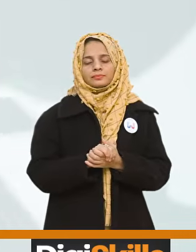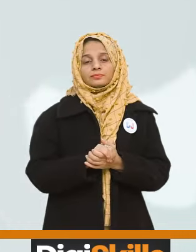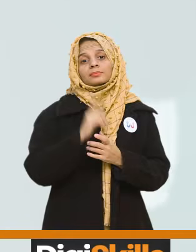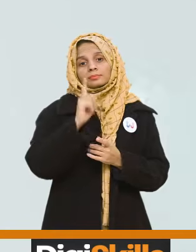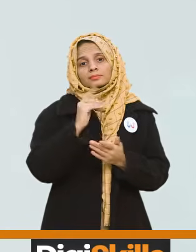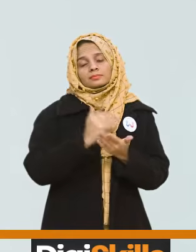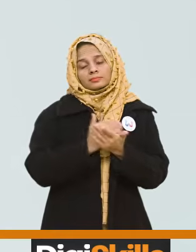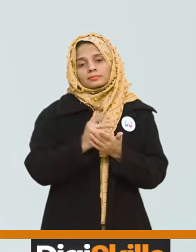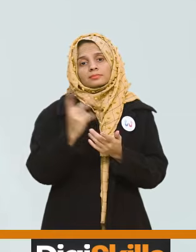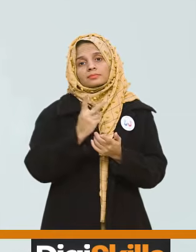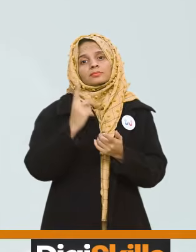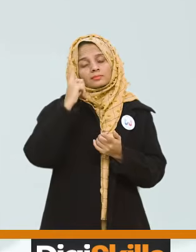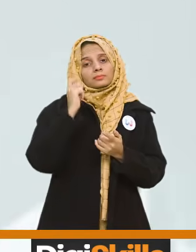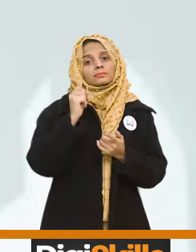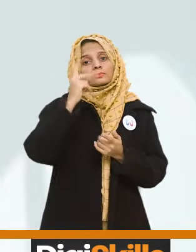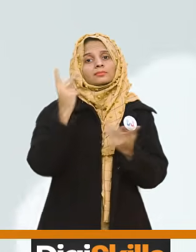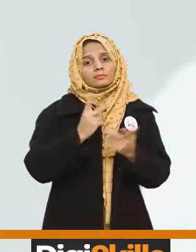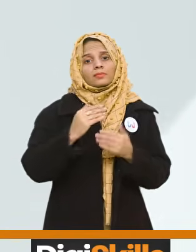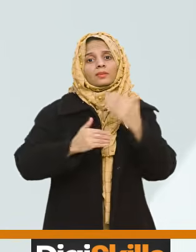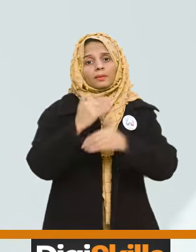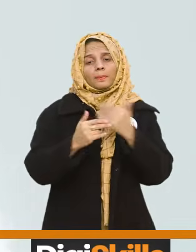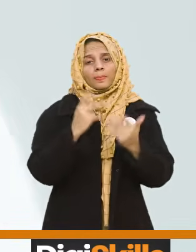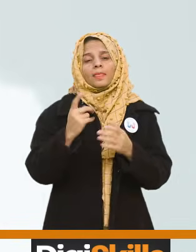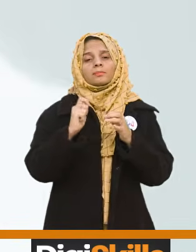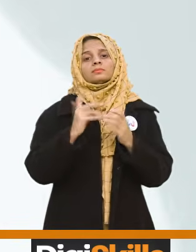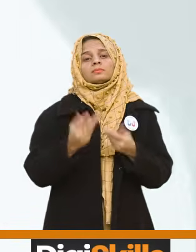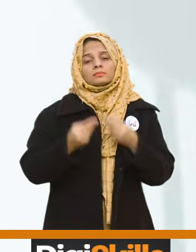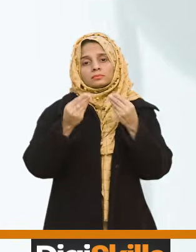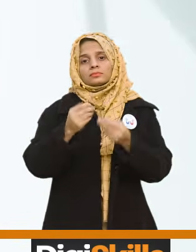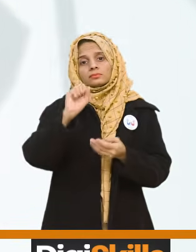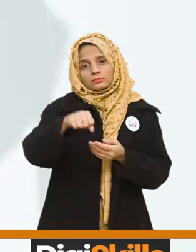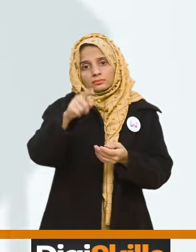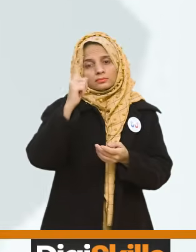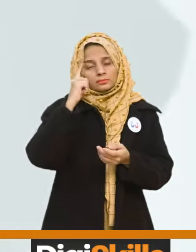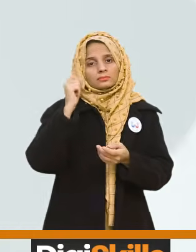How should your first response be? Where should you need to give your first response? How to accept the project using the Award button?